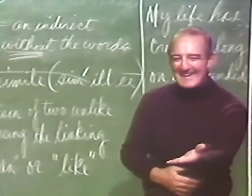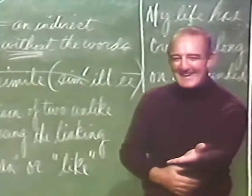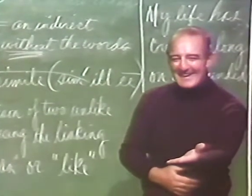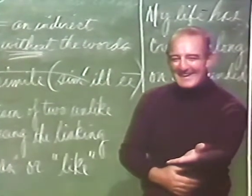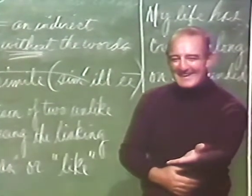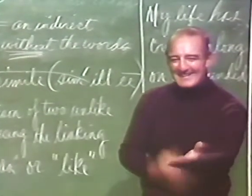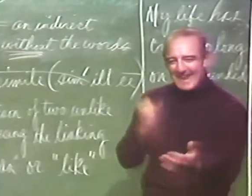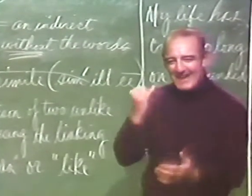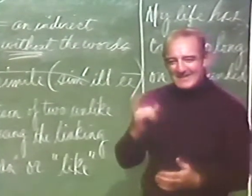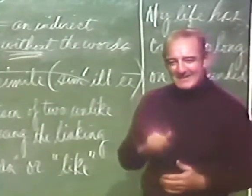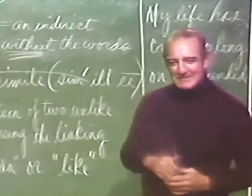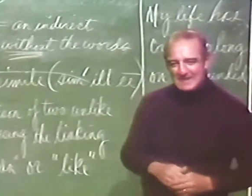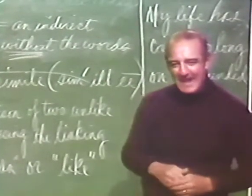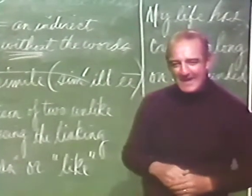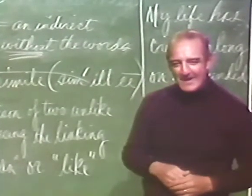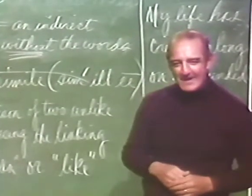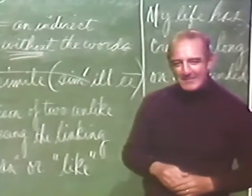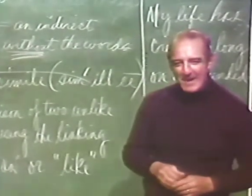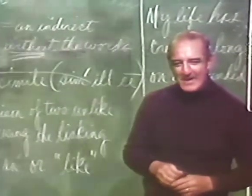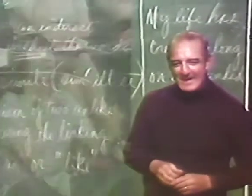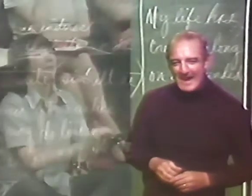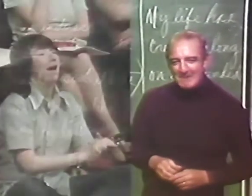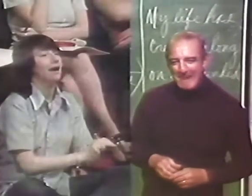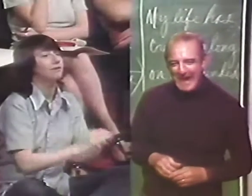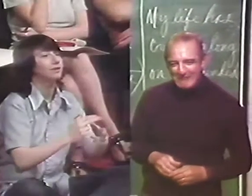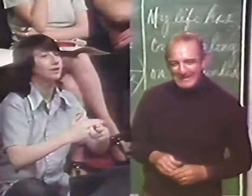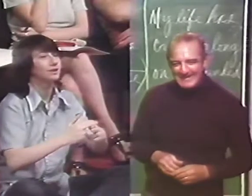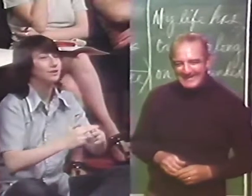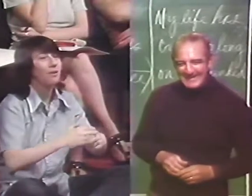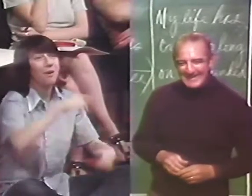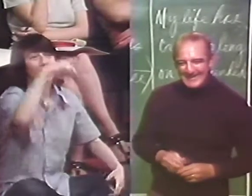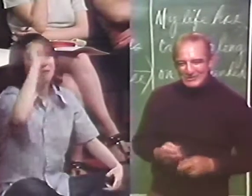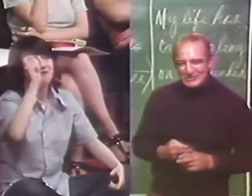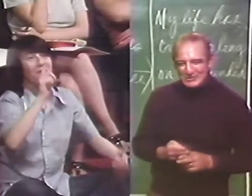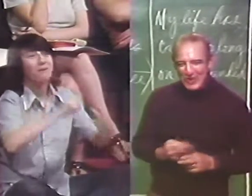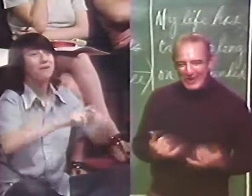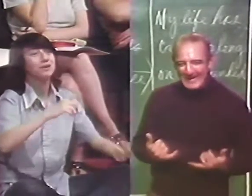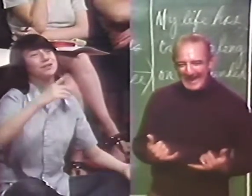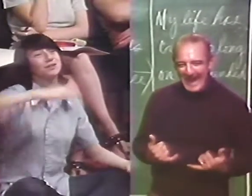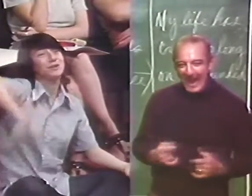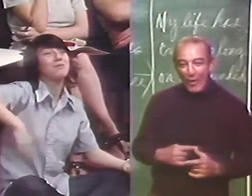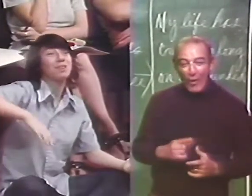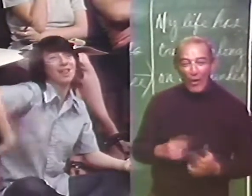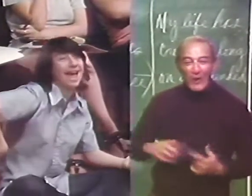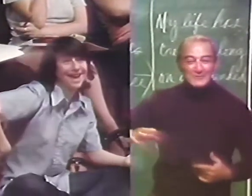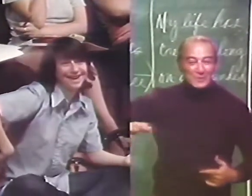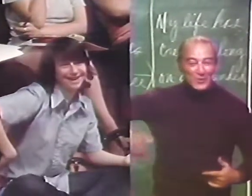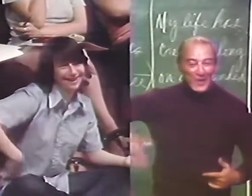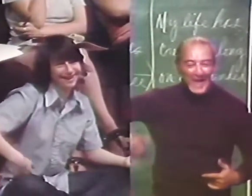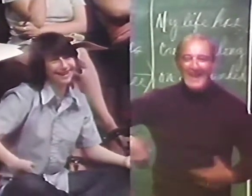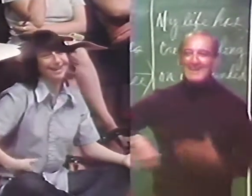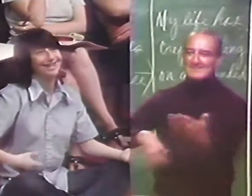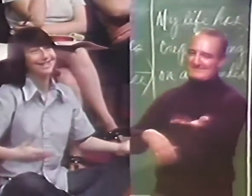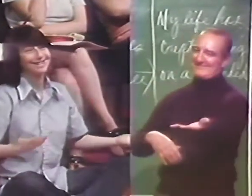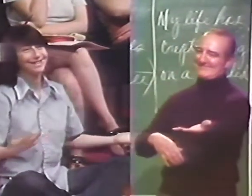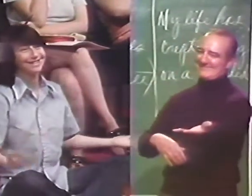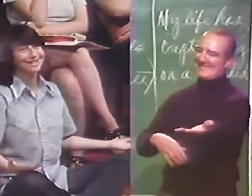NOW, WHAT'S THE IDEA? YEAH, THE IDEA IS THAT BETTER GET MARRIED, CERTAINLY NOW,